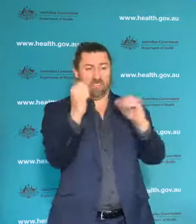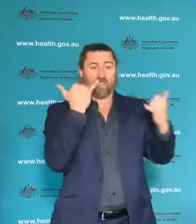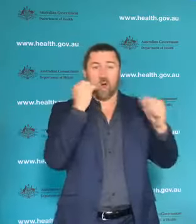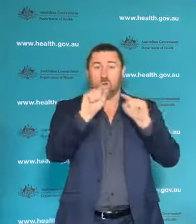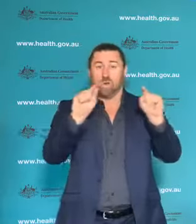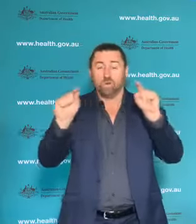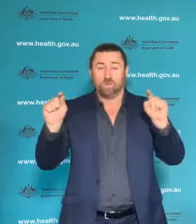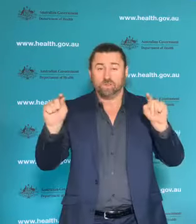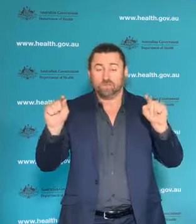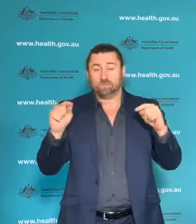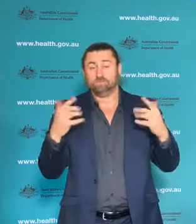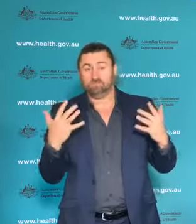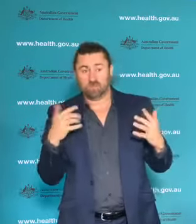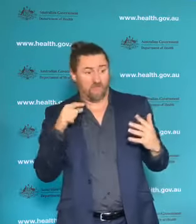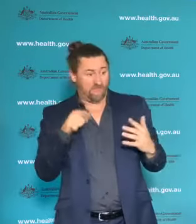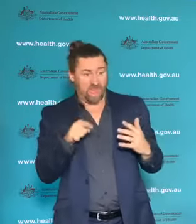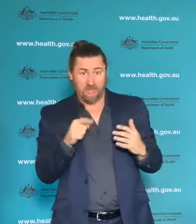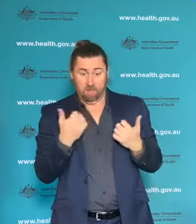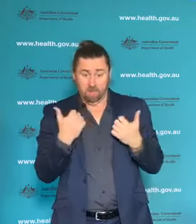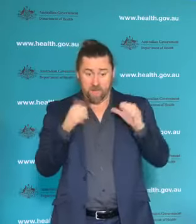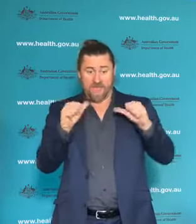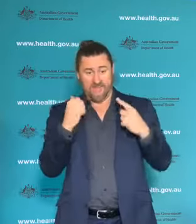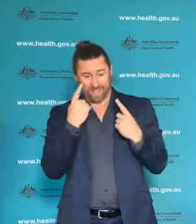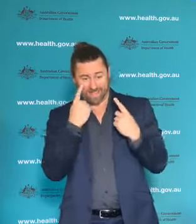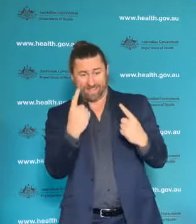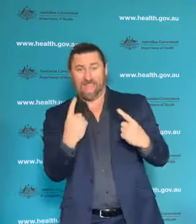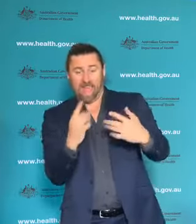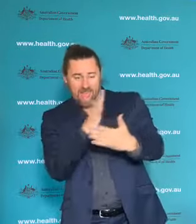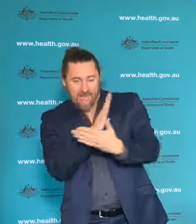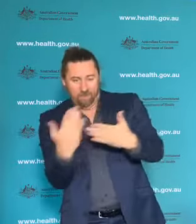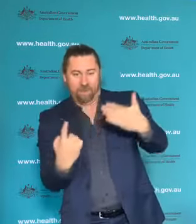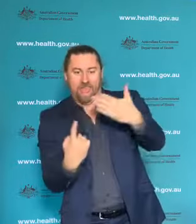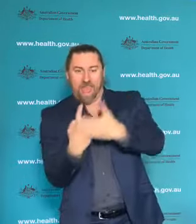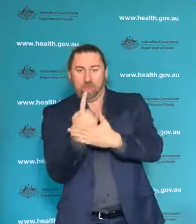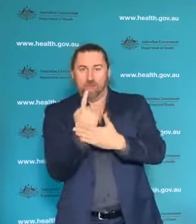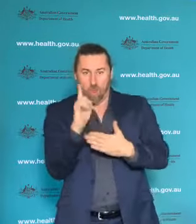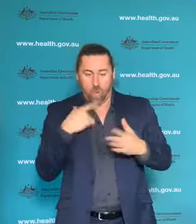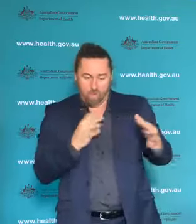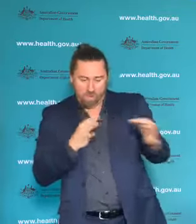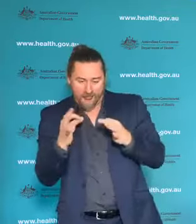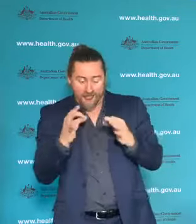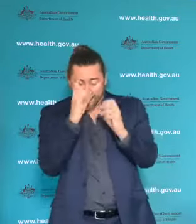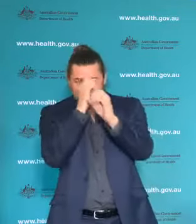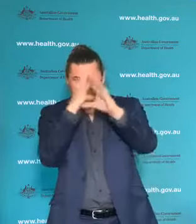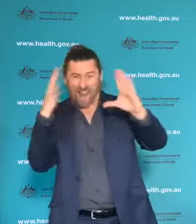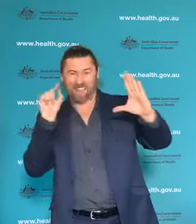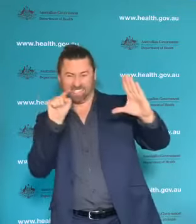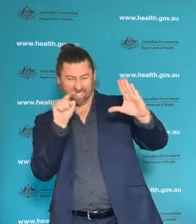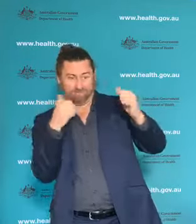in the use of the app and whether the app is of course doing as it should be doing.